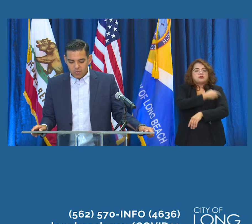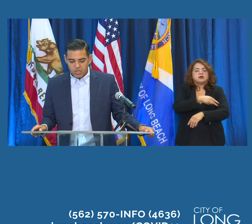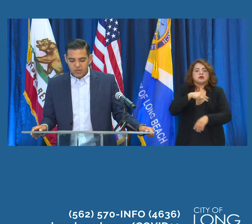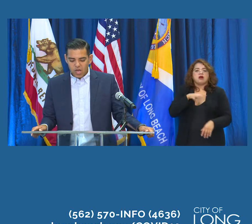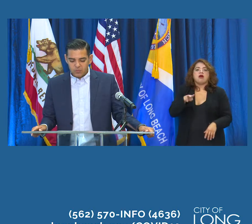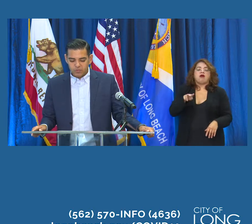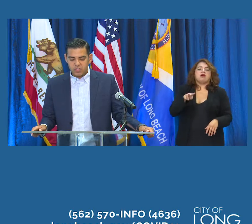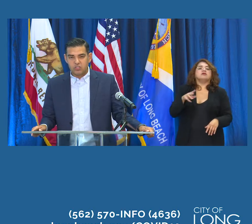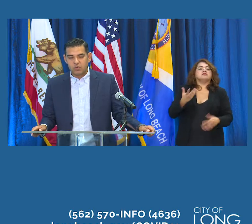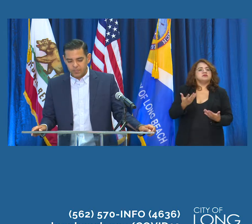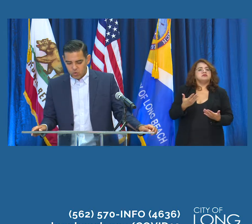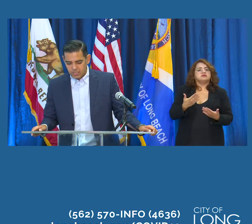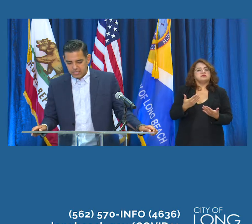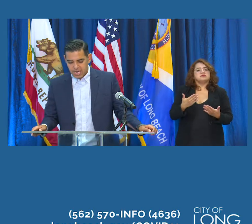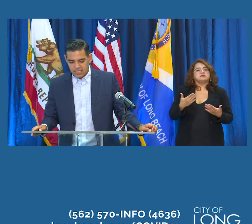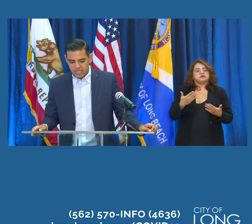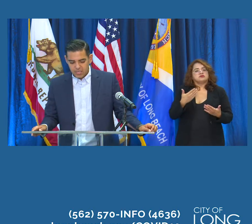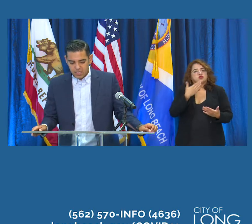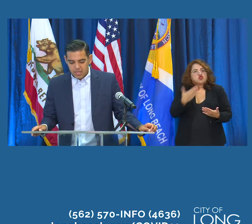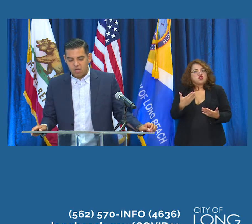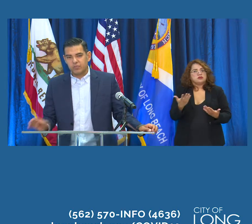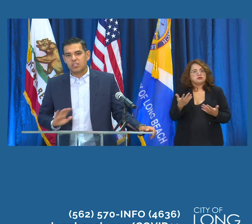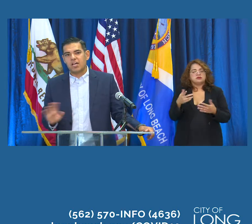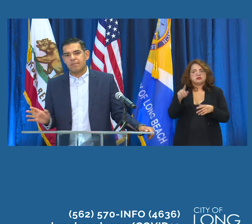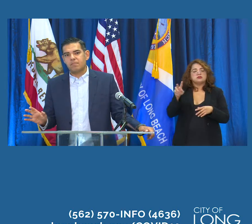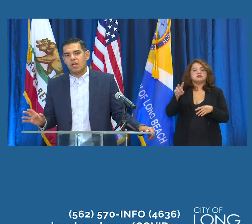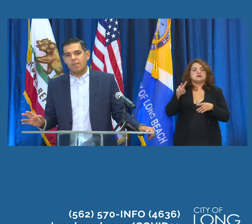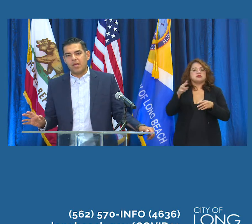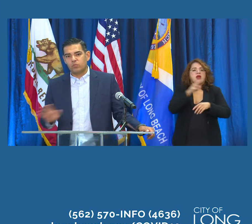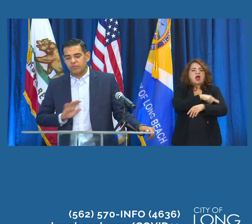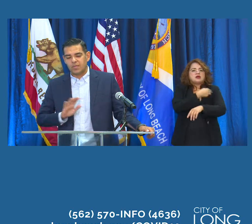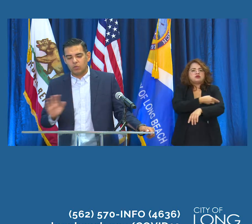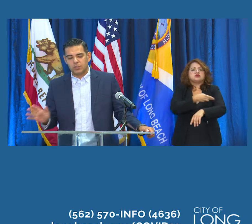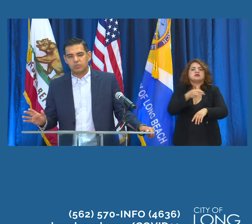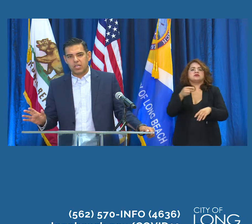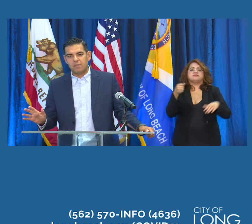Now we know that hospitalizations are reported daily and over time, as we've said multiple